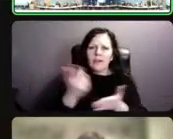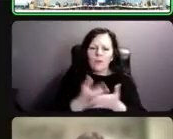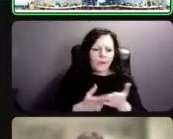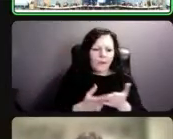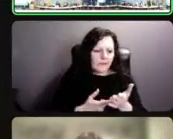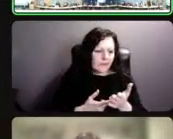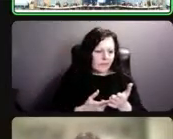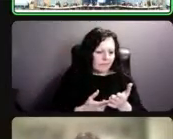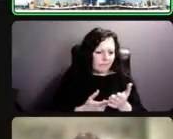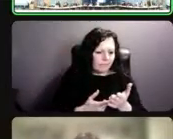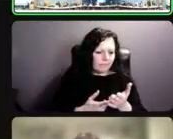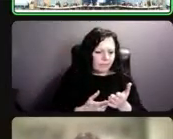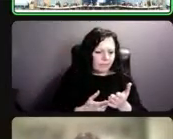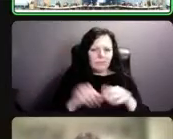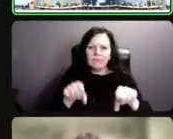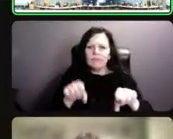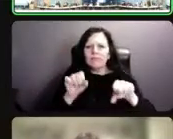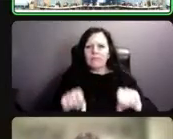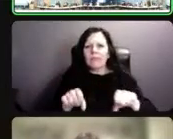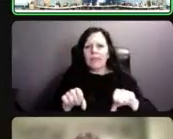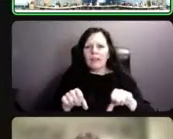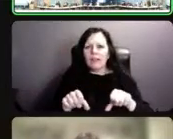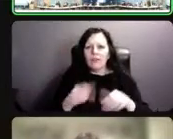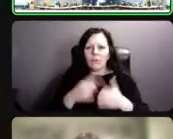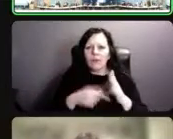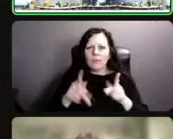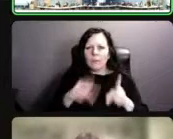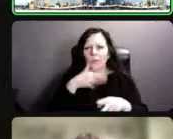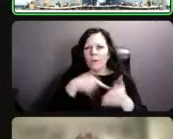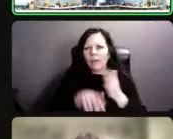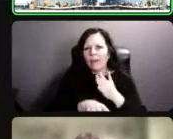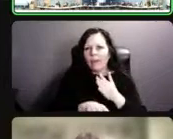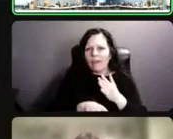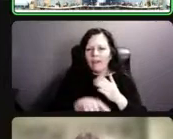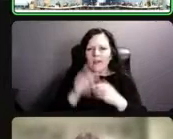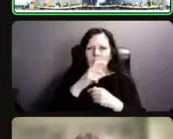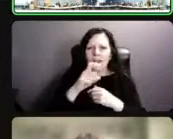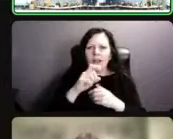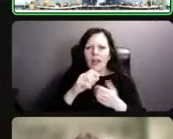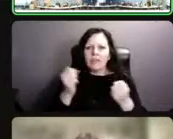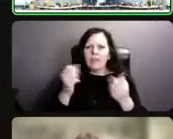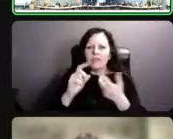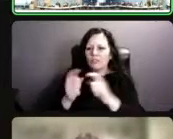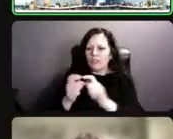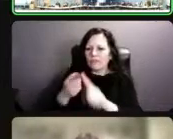WE WHEN WE WERE TALKING ABOUT